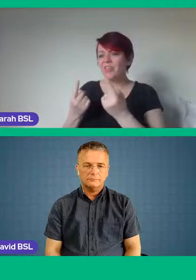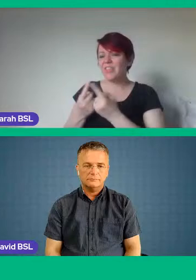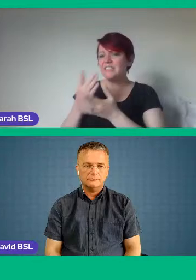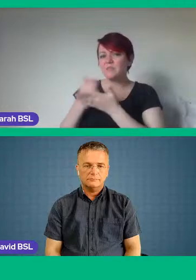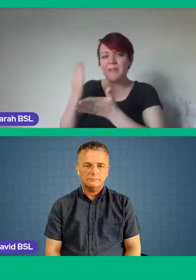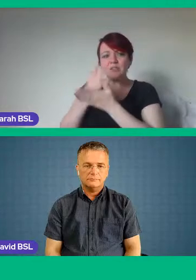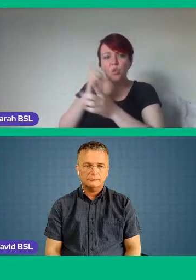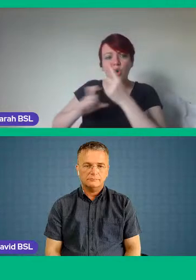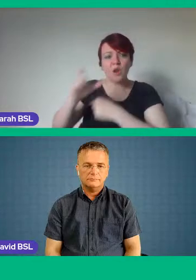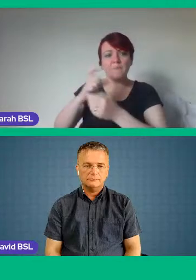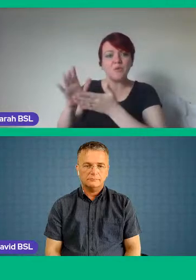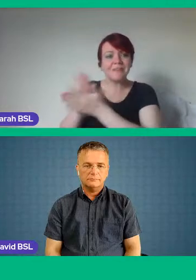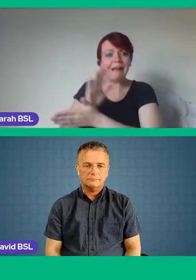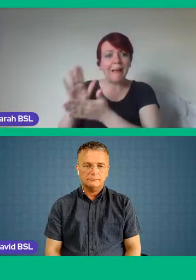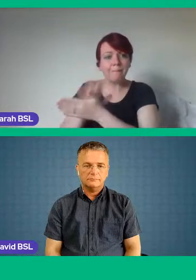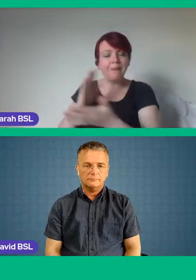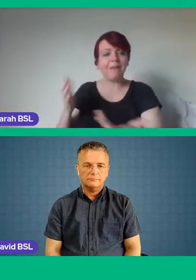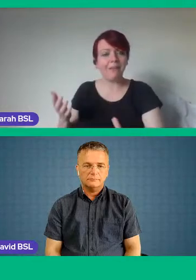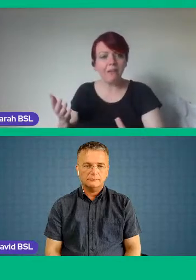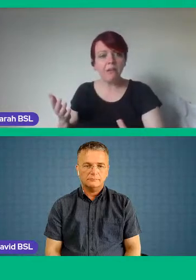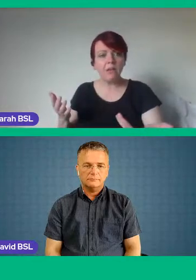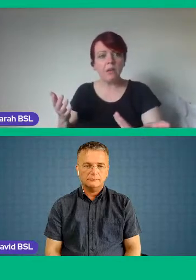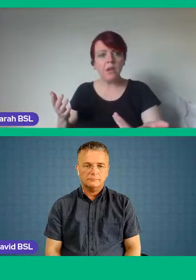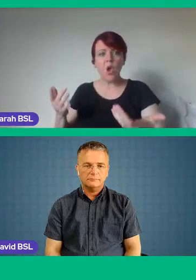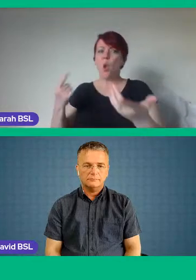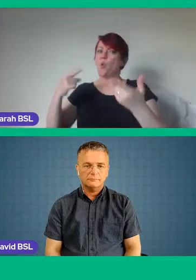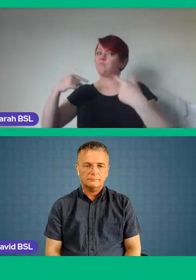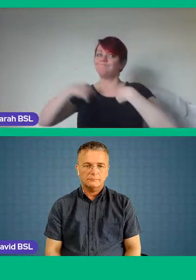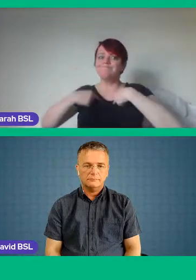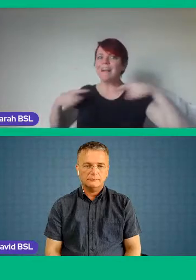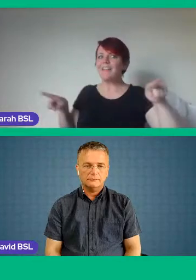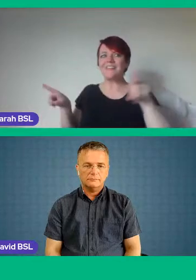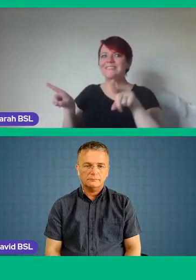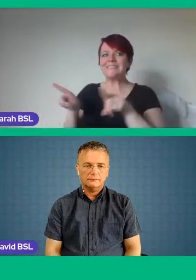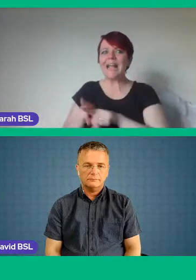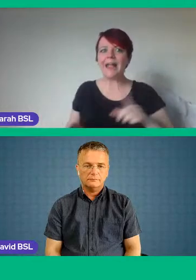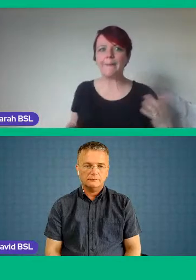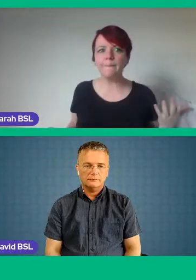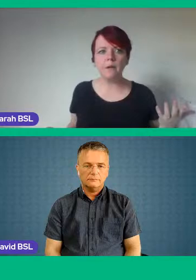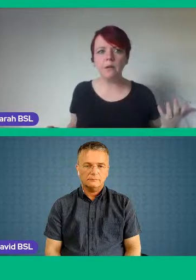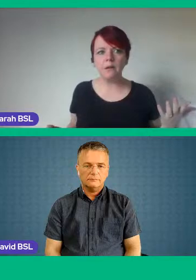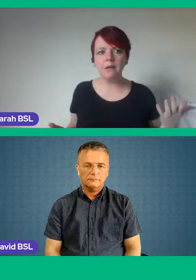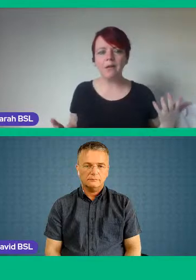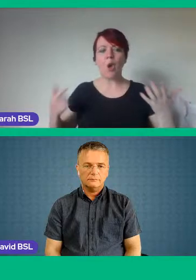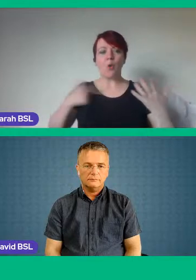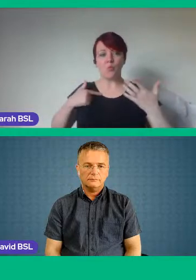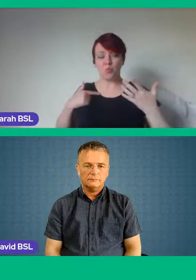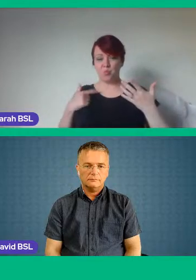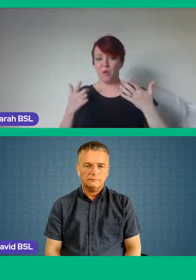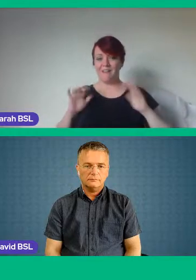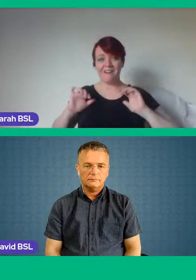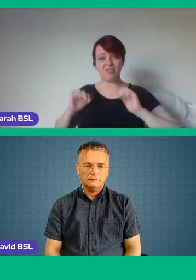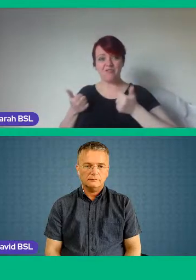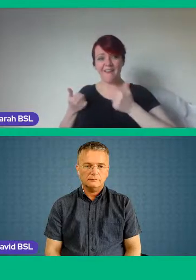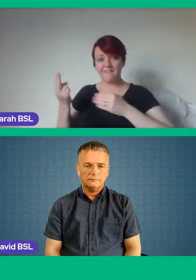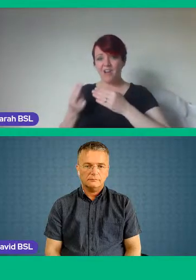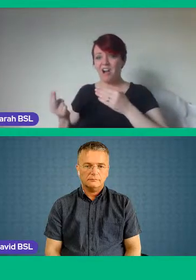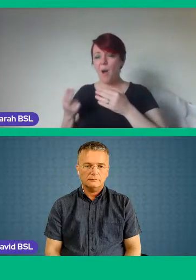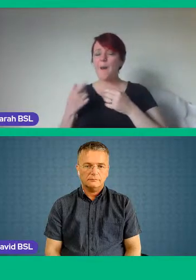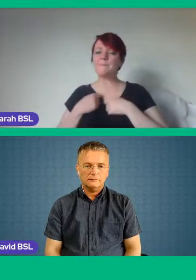The artists that you loads and loads of different things to make loads and loads of different people feel better are also great.